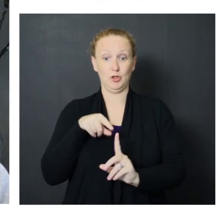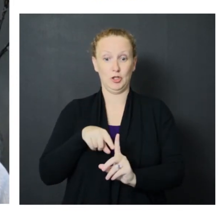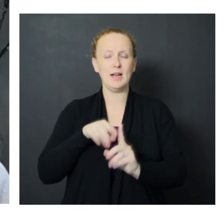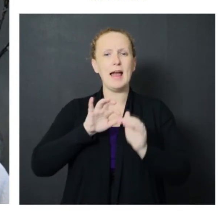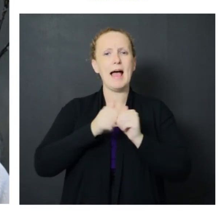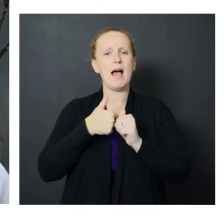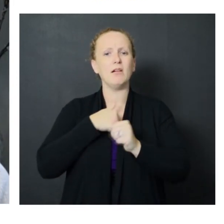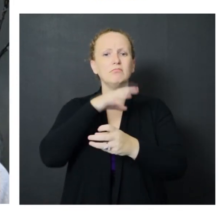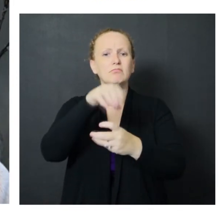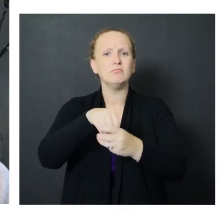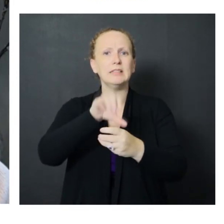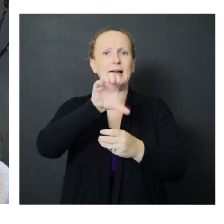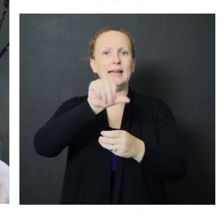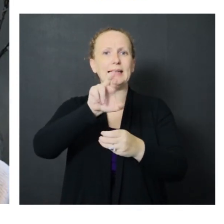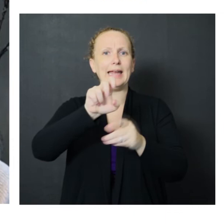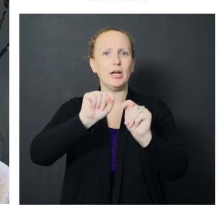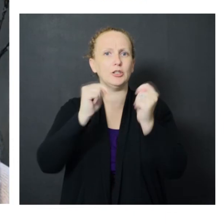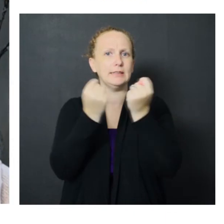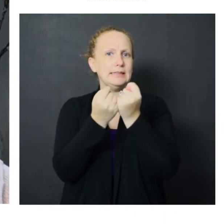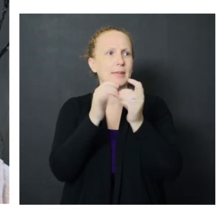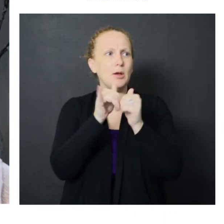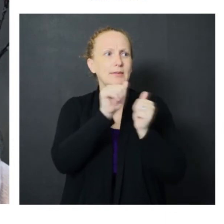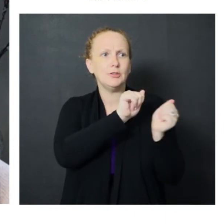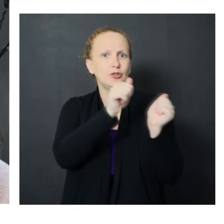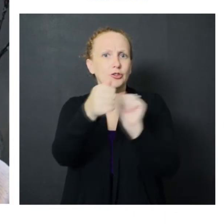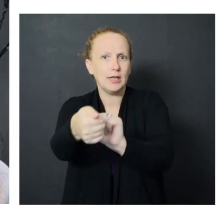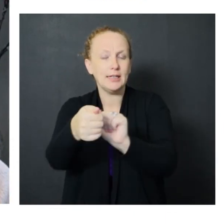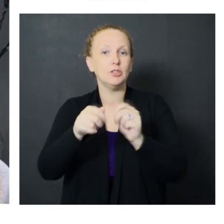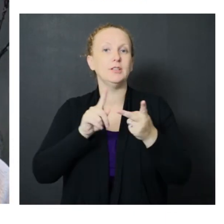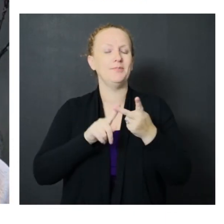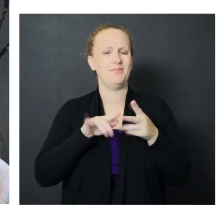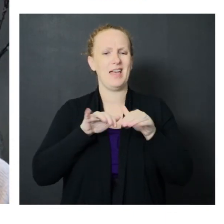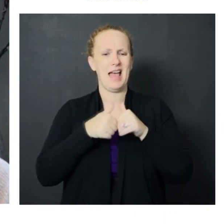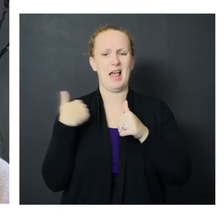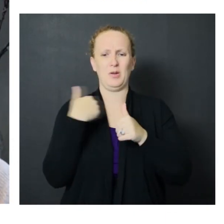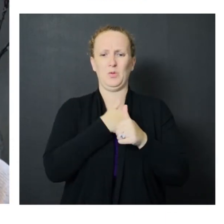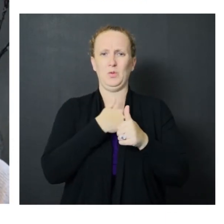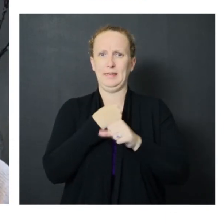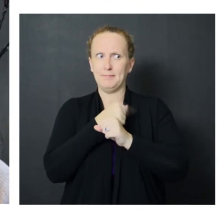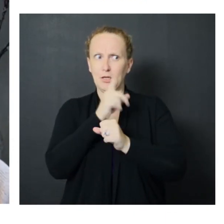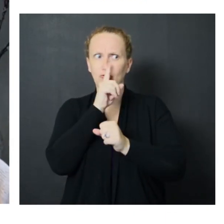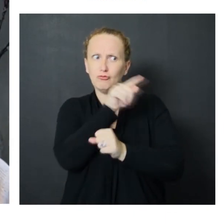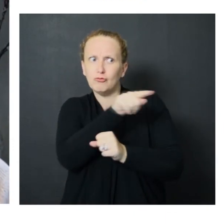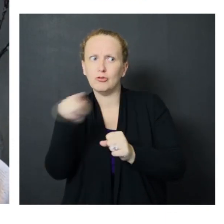do we make sure that interpreters are properly vetted, well equipped, and receive the support they